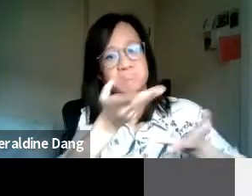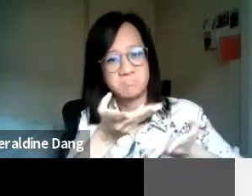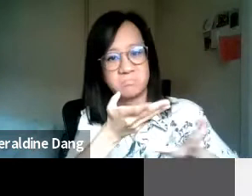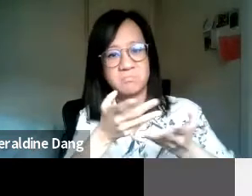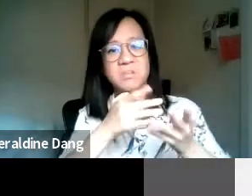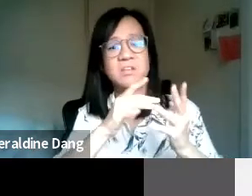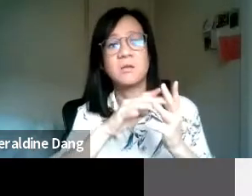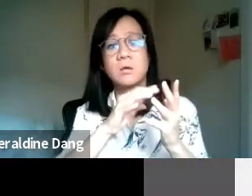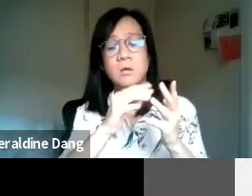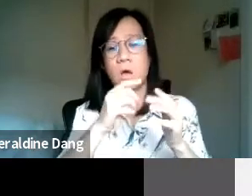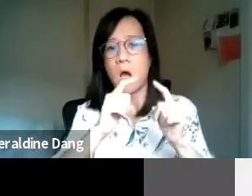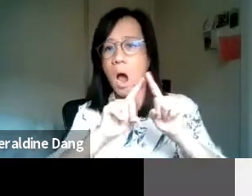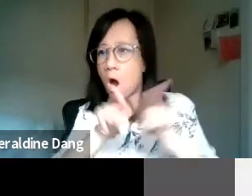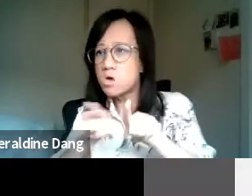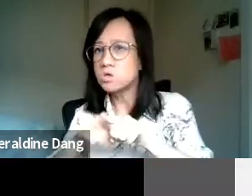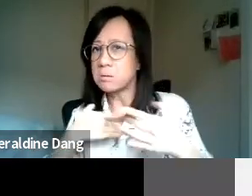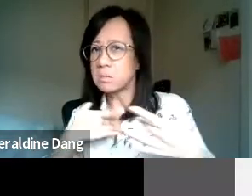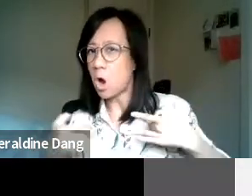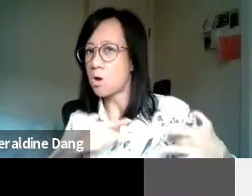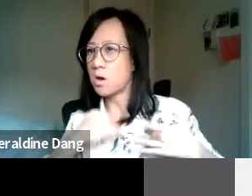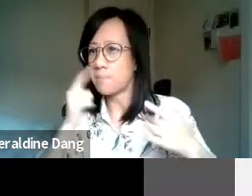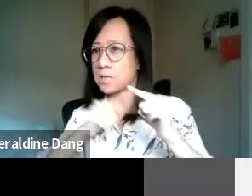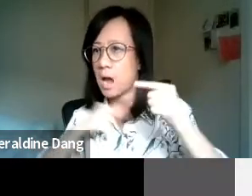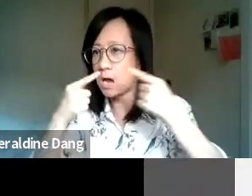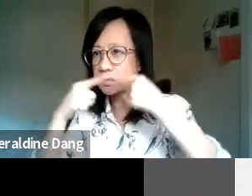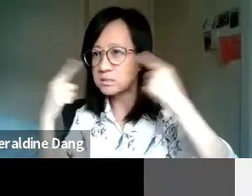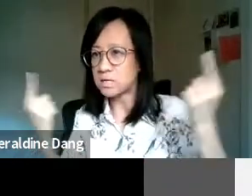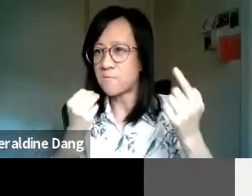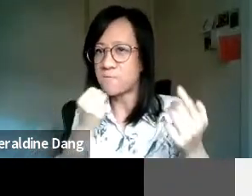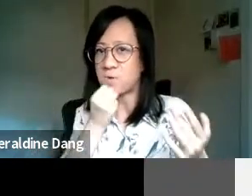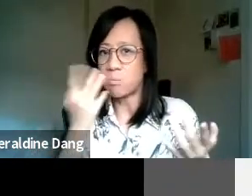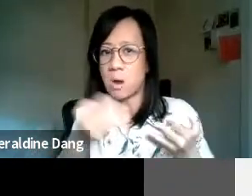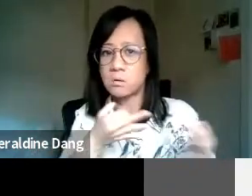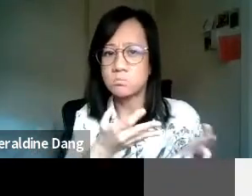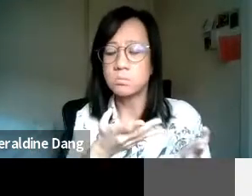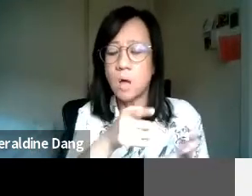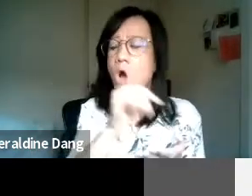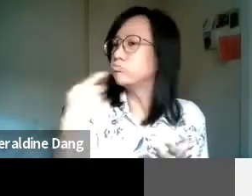When we met we were worried we wouldn't be able to communicate with each other and we